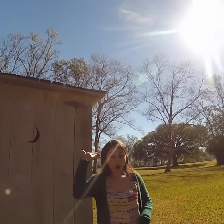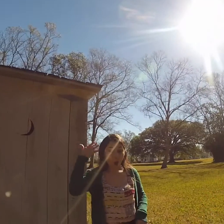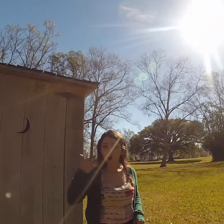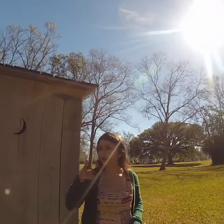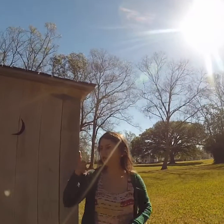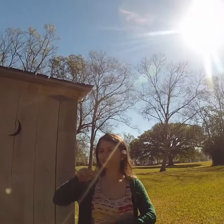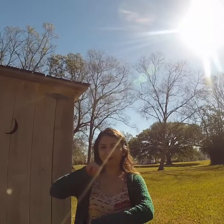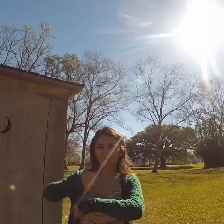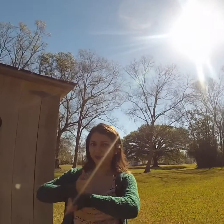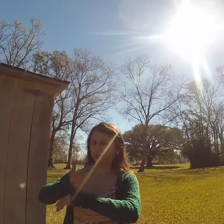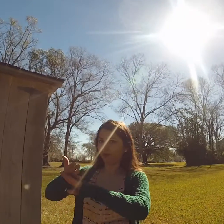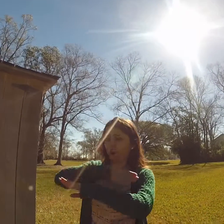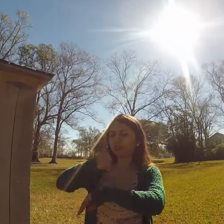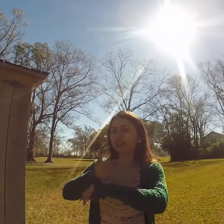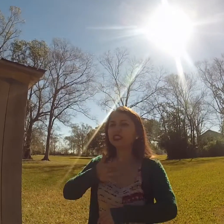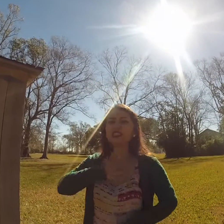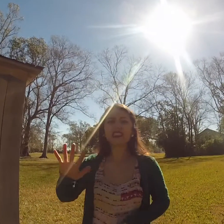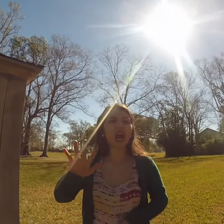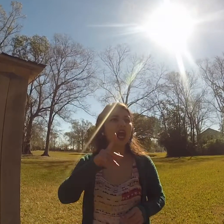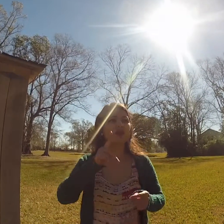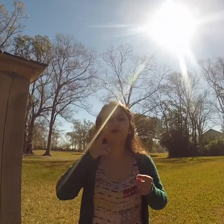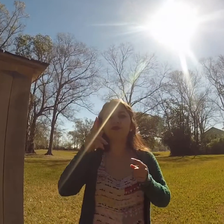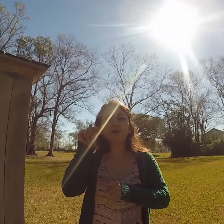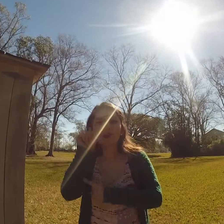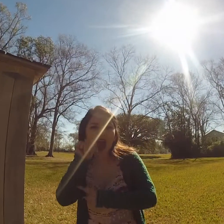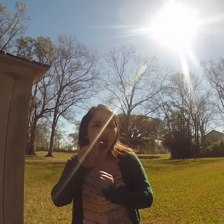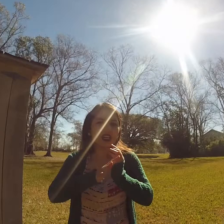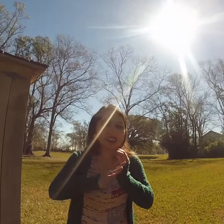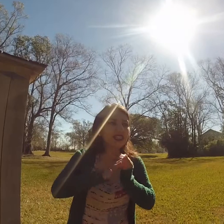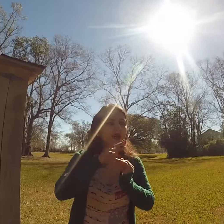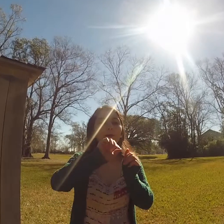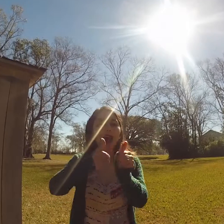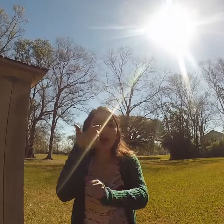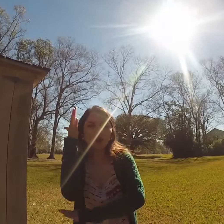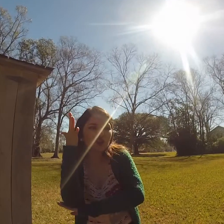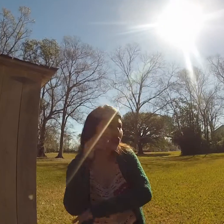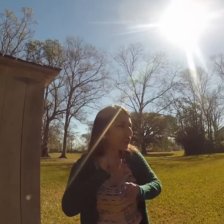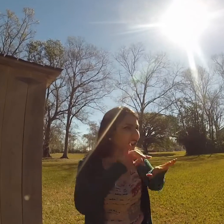Before this was invented, people tend to do bathroom, doing their businesses, behind the trees